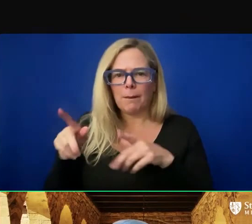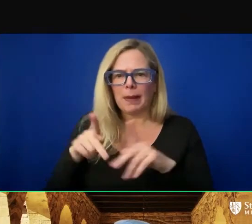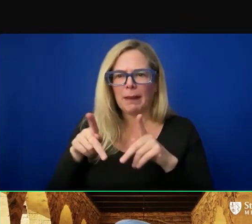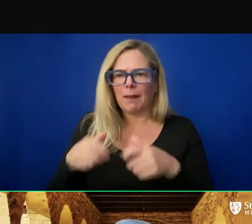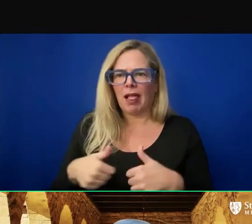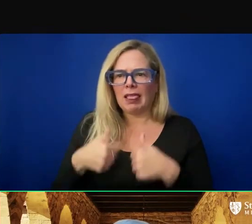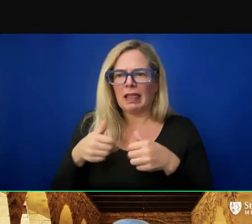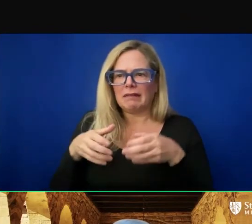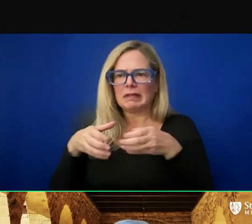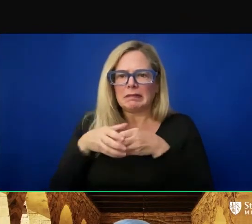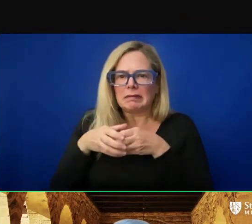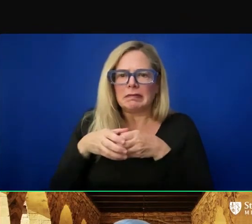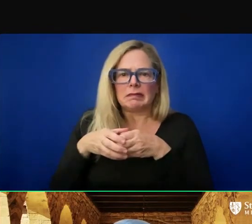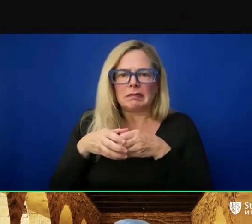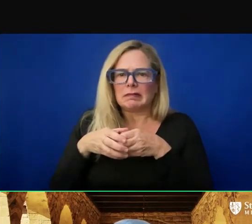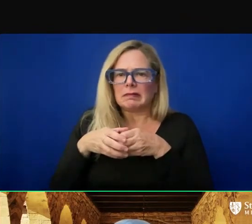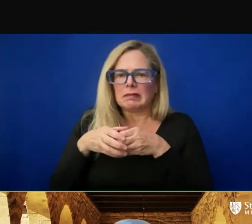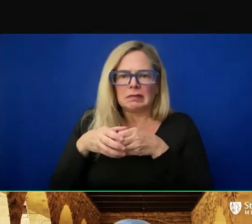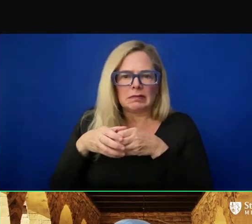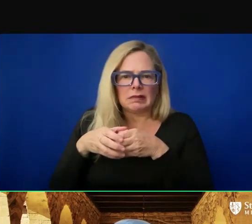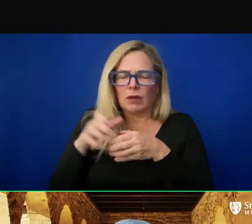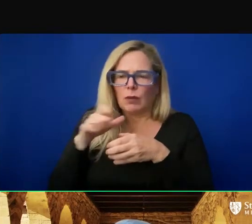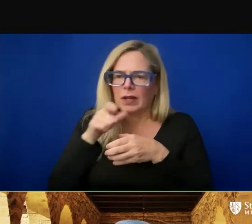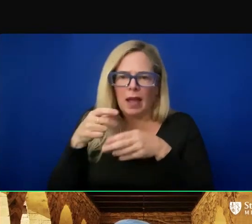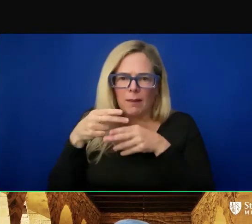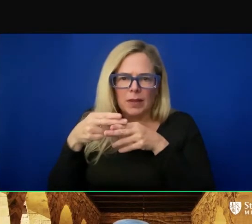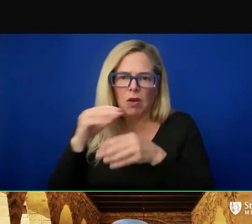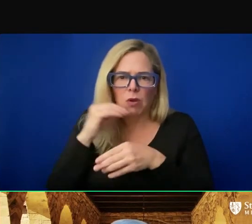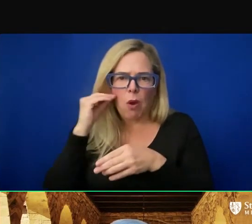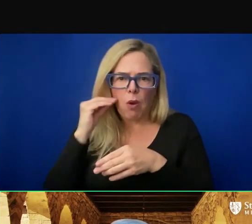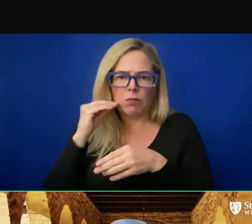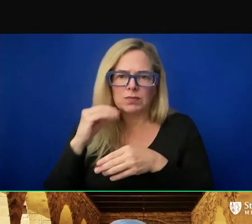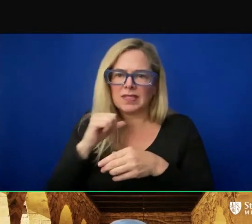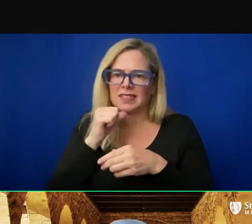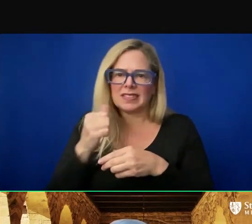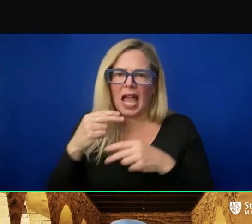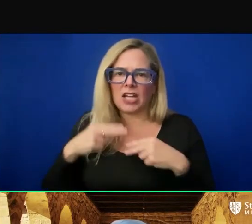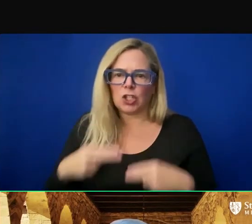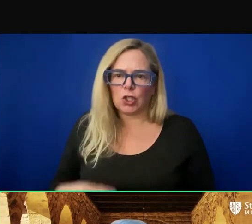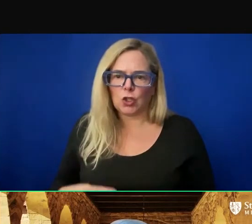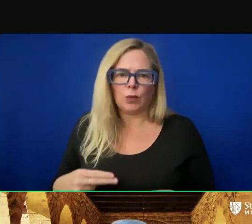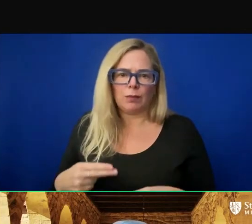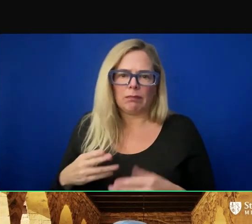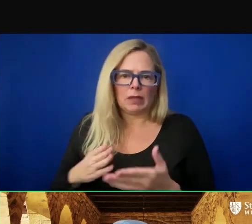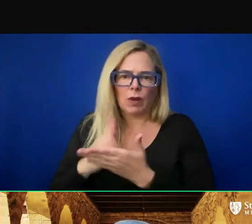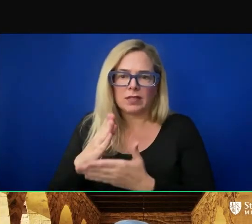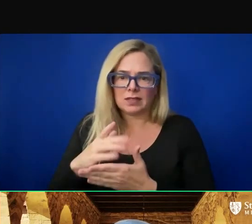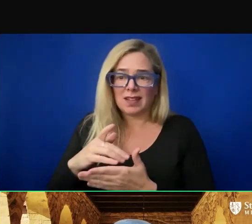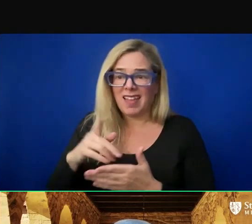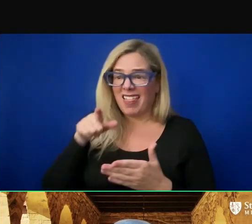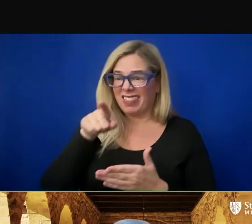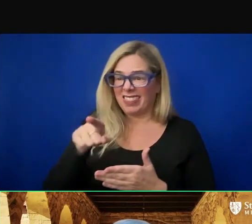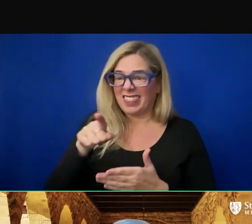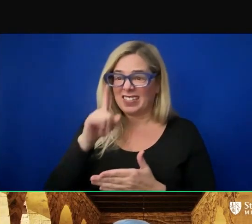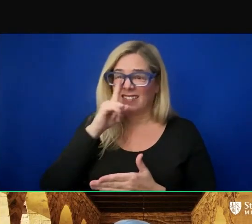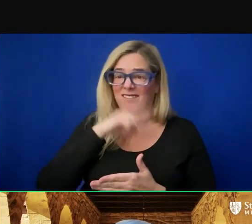given any human rights lens. This is not a photoshopped picture. This is a true picture,